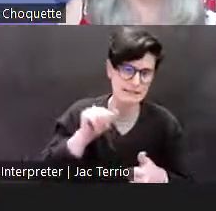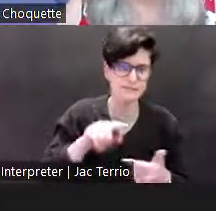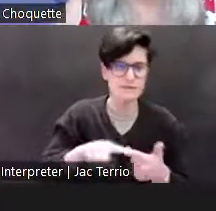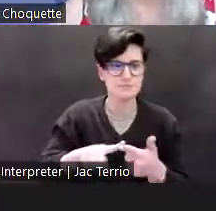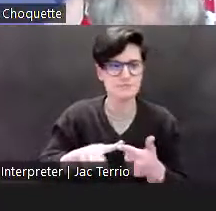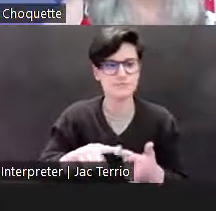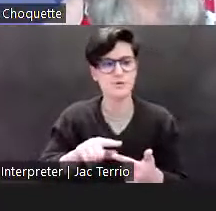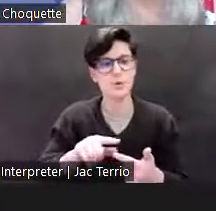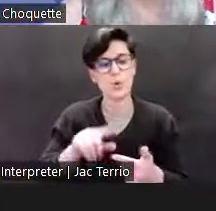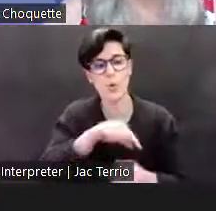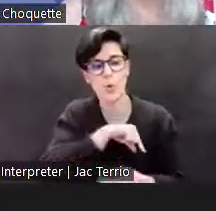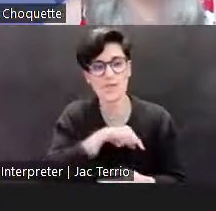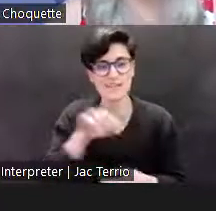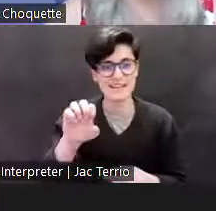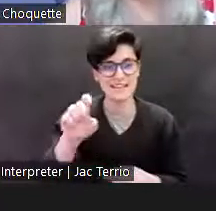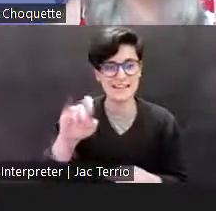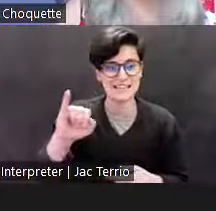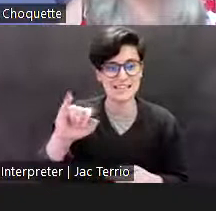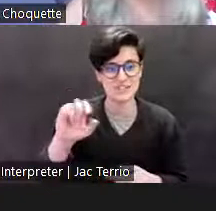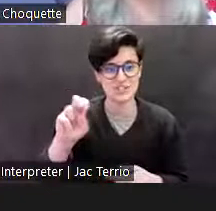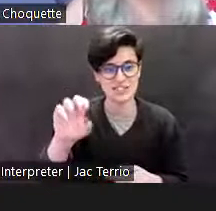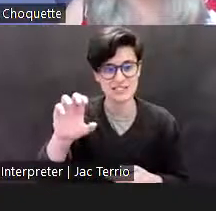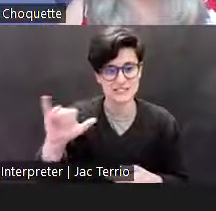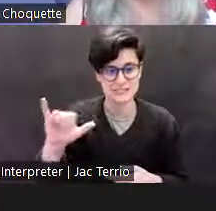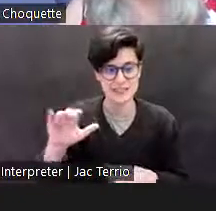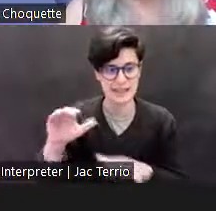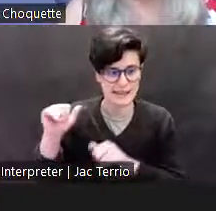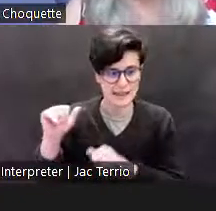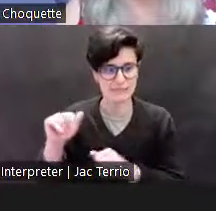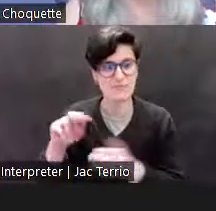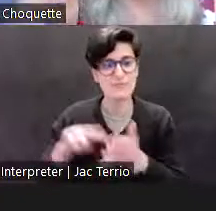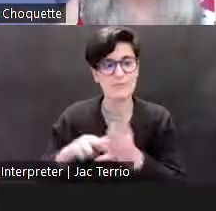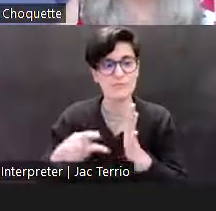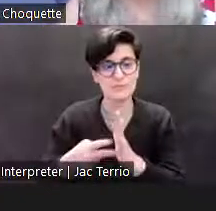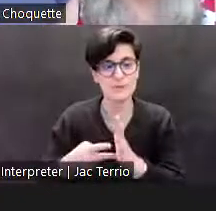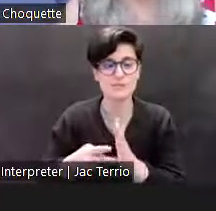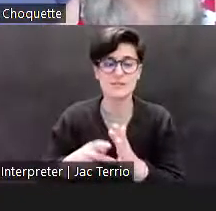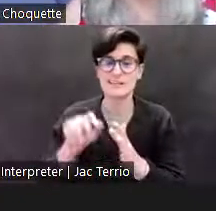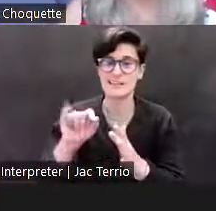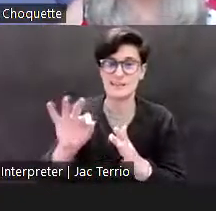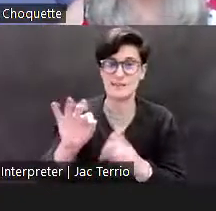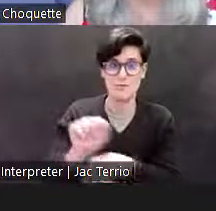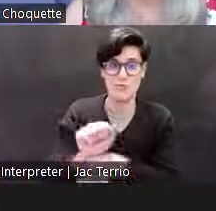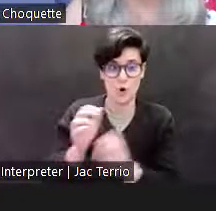taken a worker whose parent spouse or child has been deployed or called to active duty